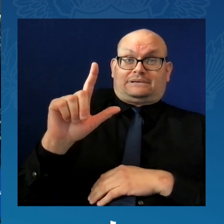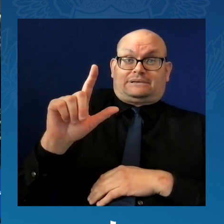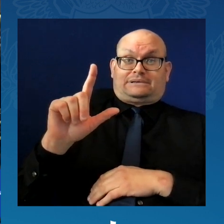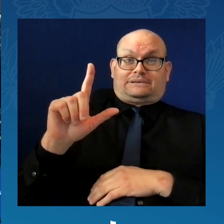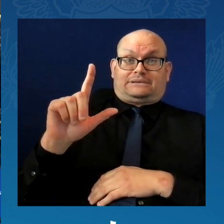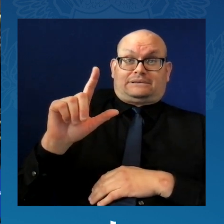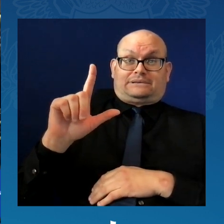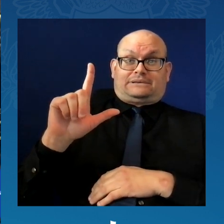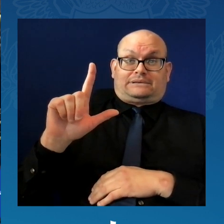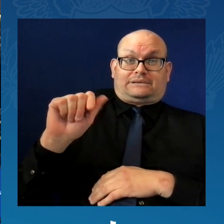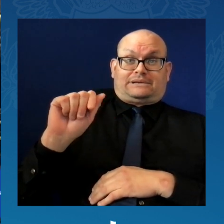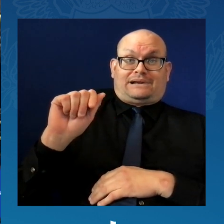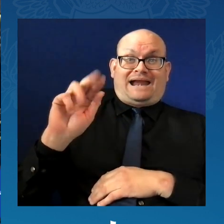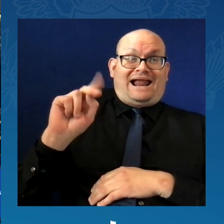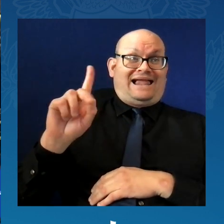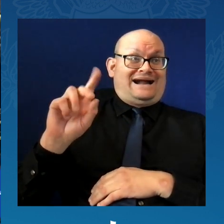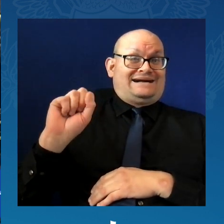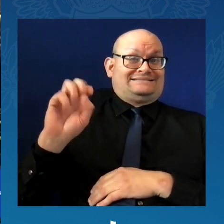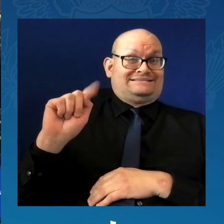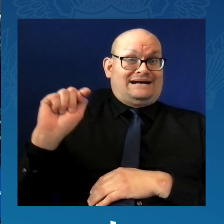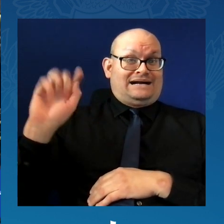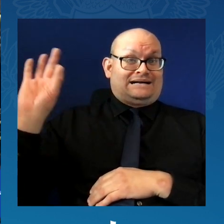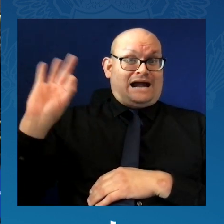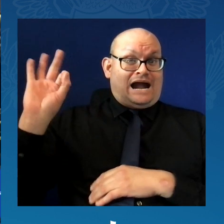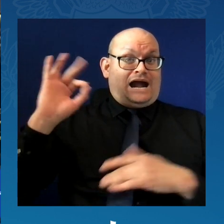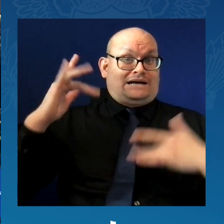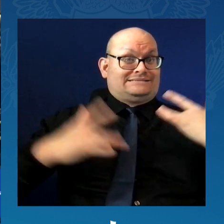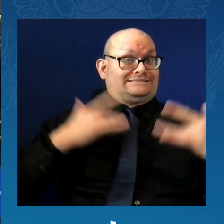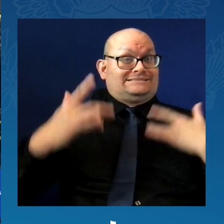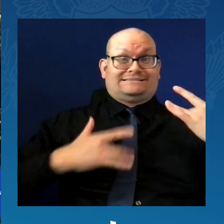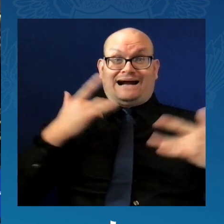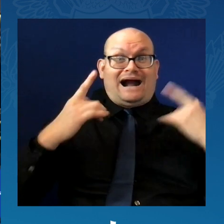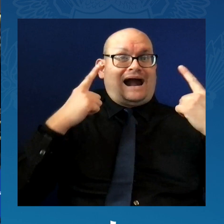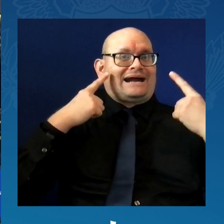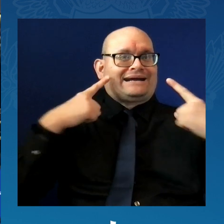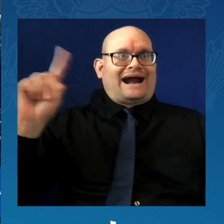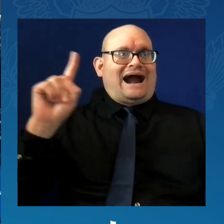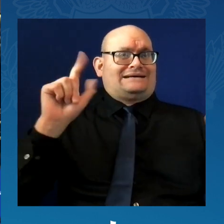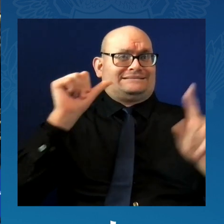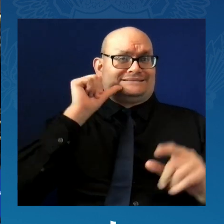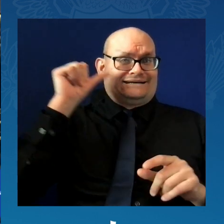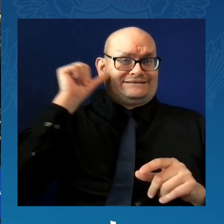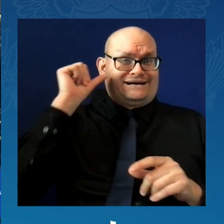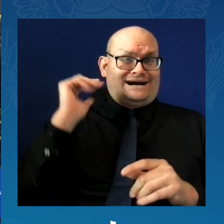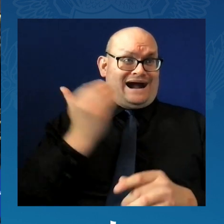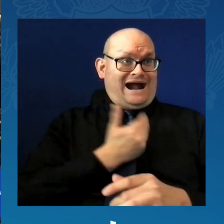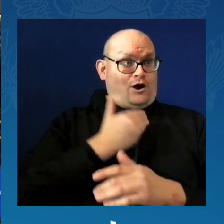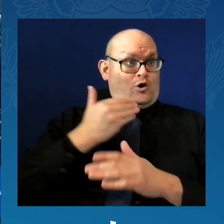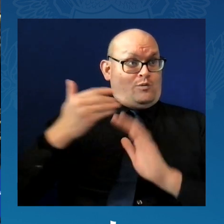yesterday with our partners at Commerce and the excuse me on the Kent Camera